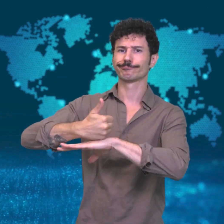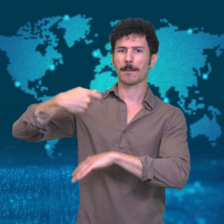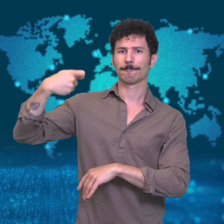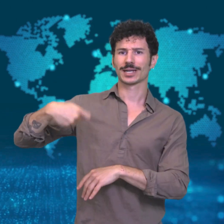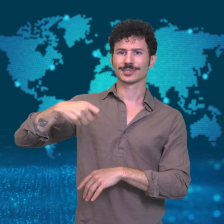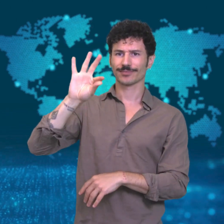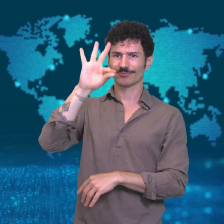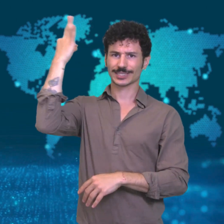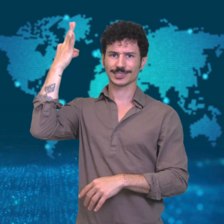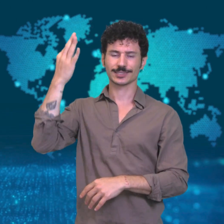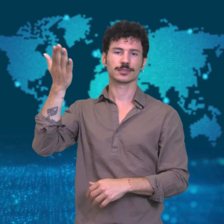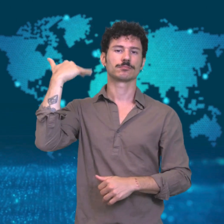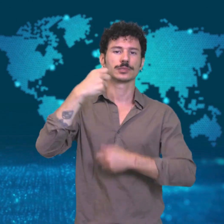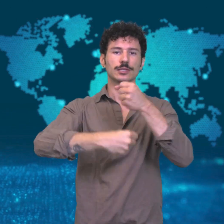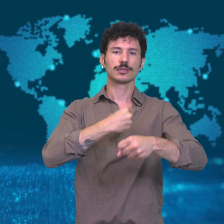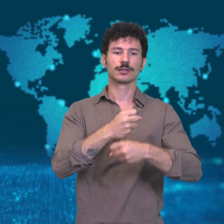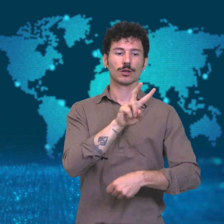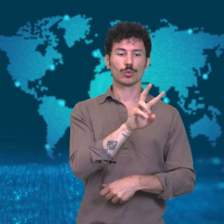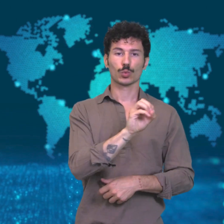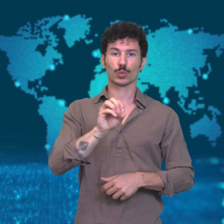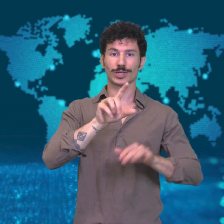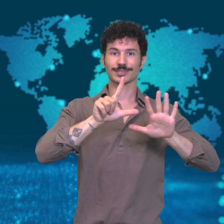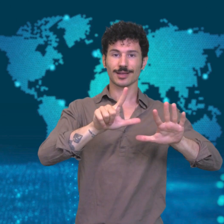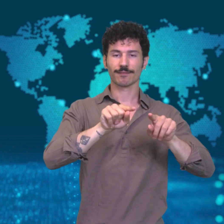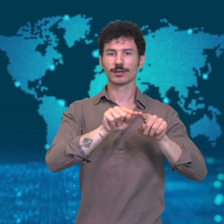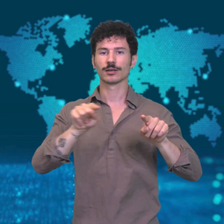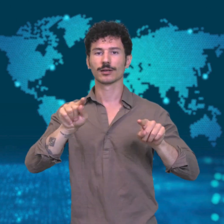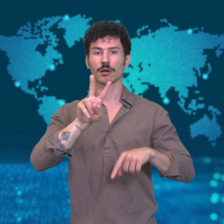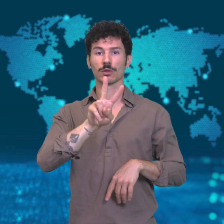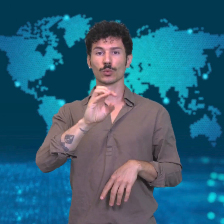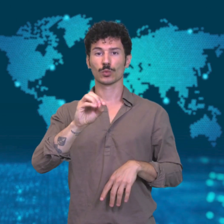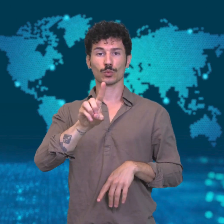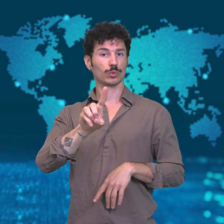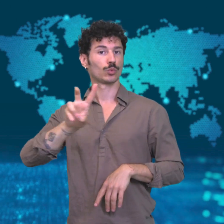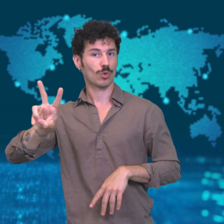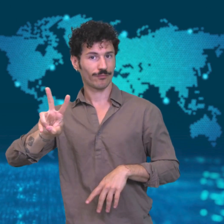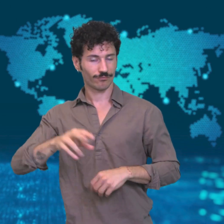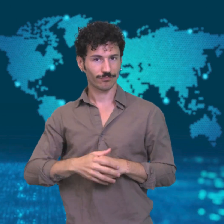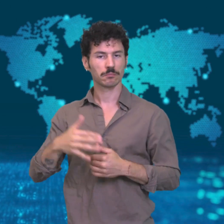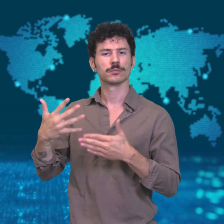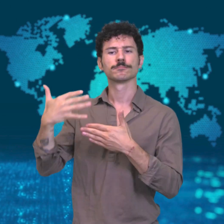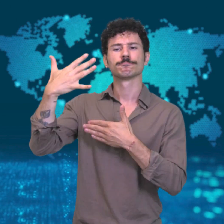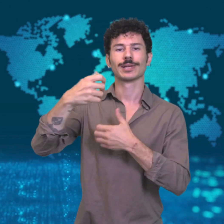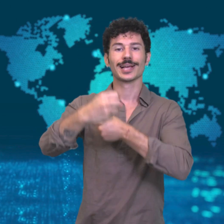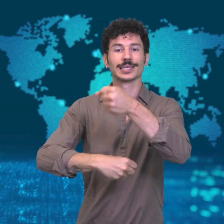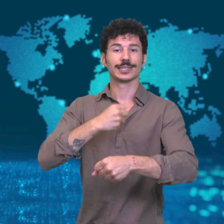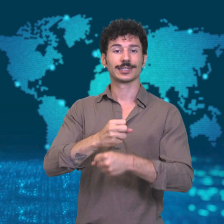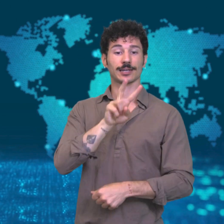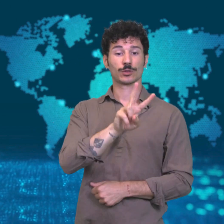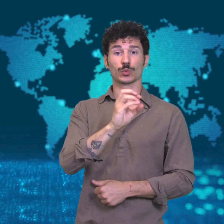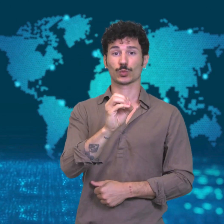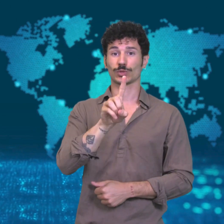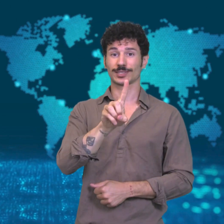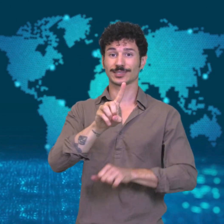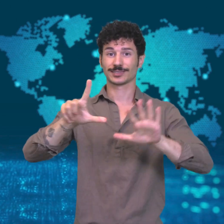In 2017, he was the front-runner in France’s presidential race,